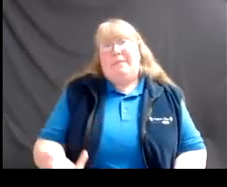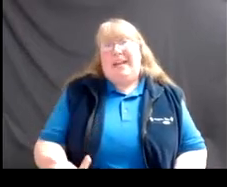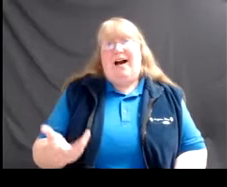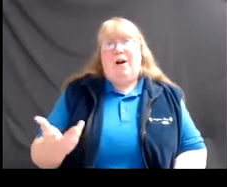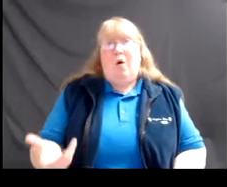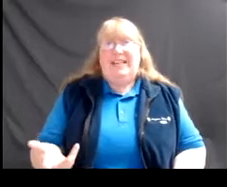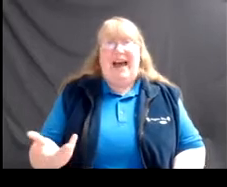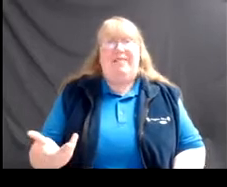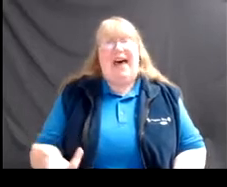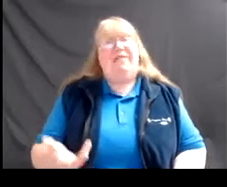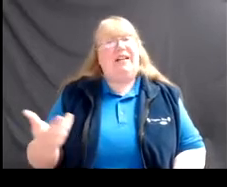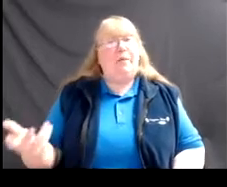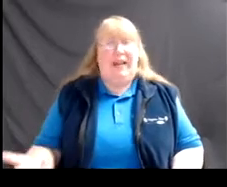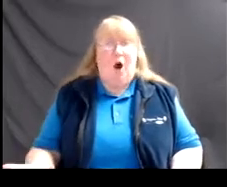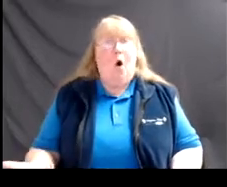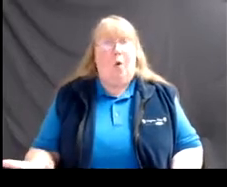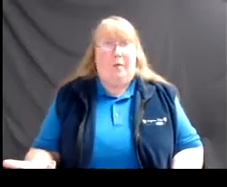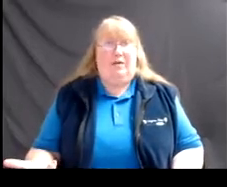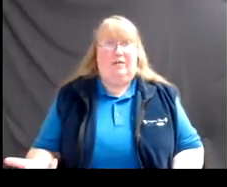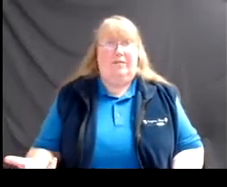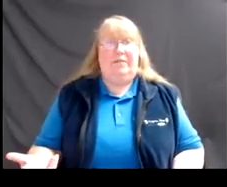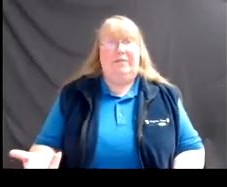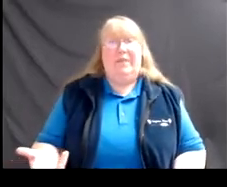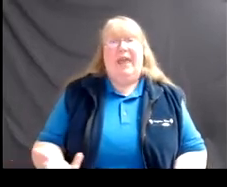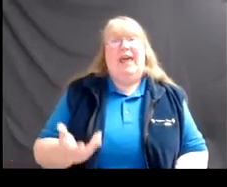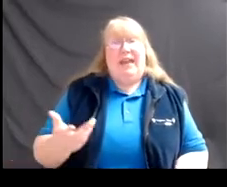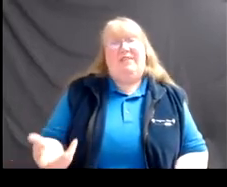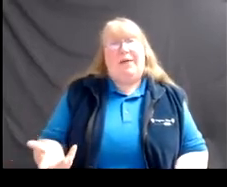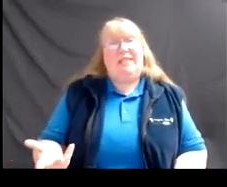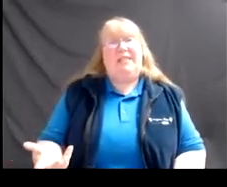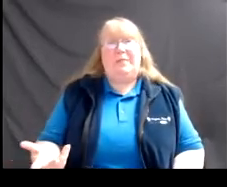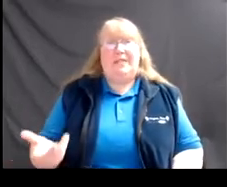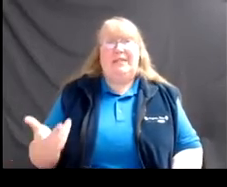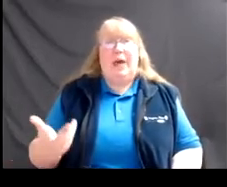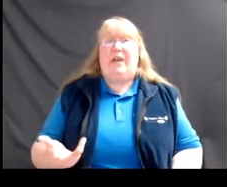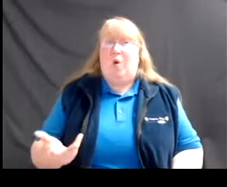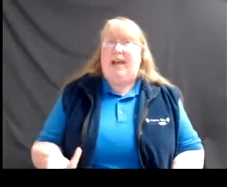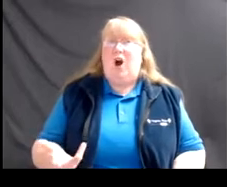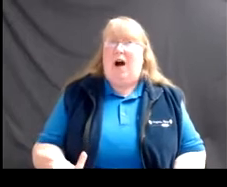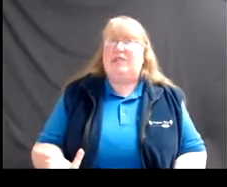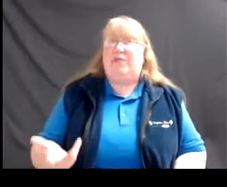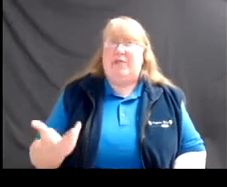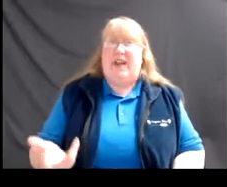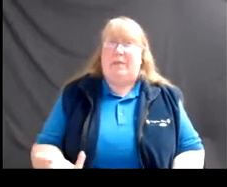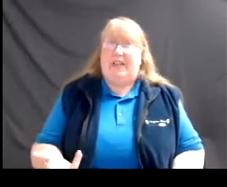may not always have that available at home. An FM system can be quite a cost for families.